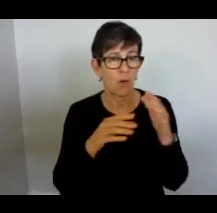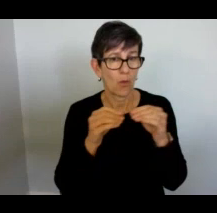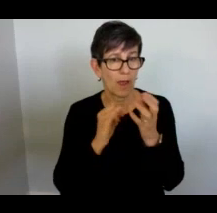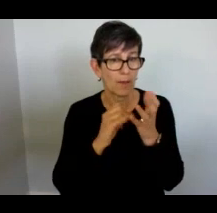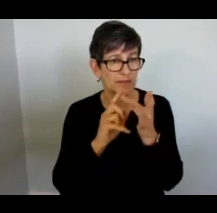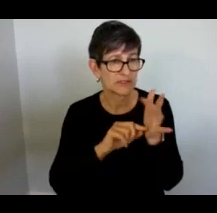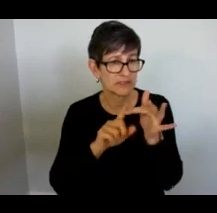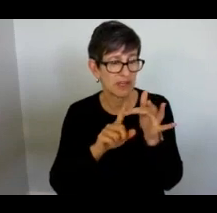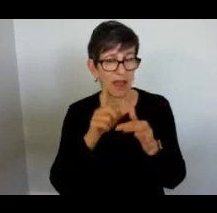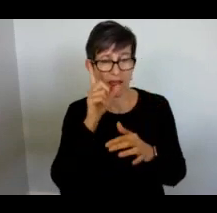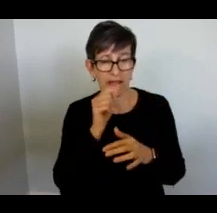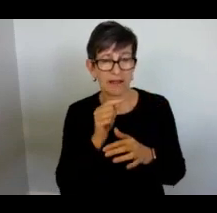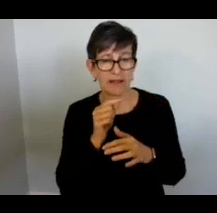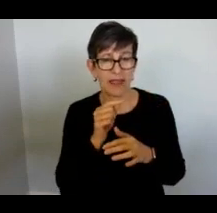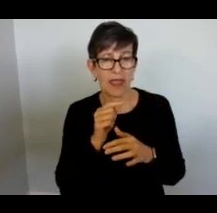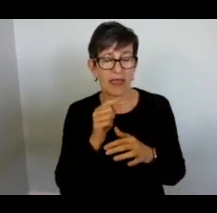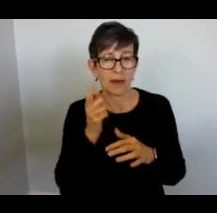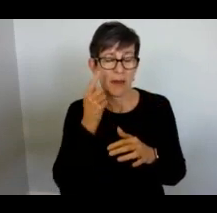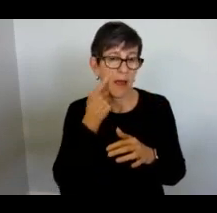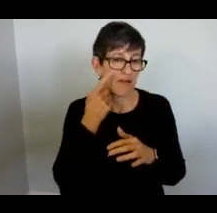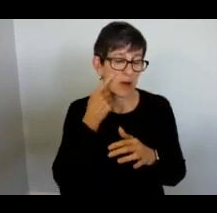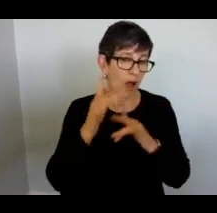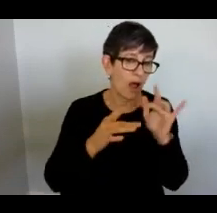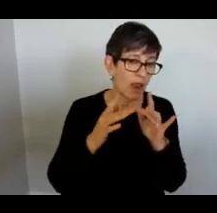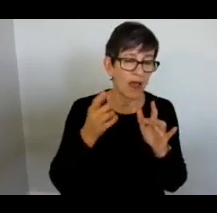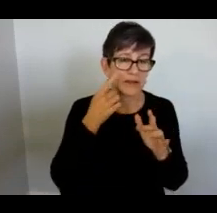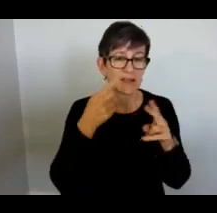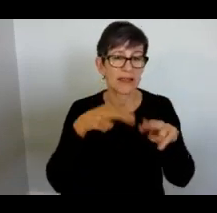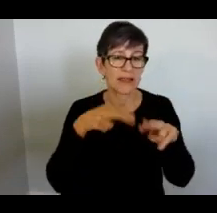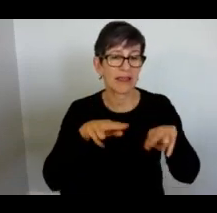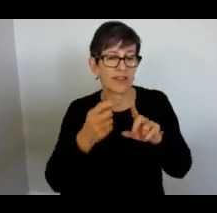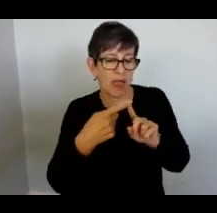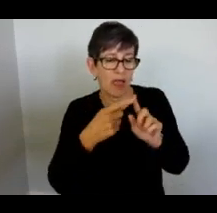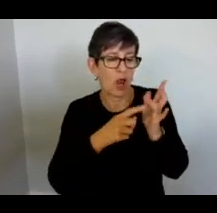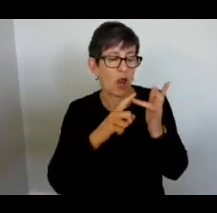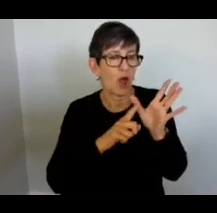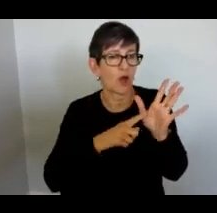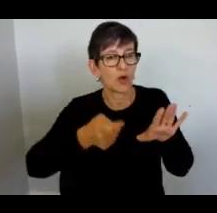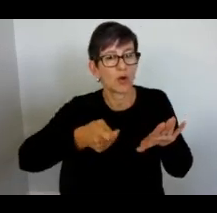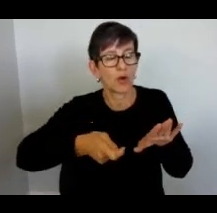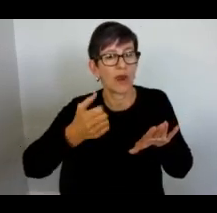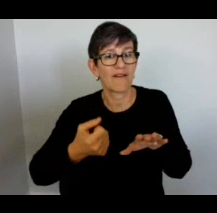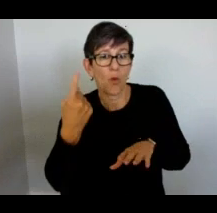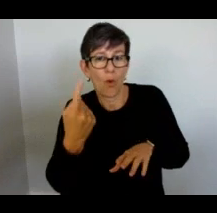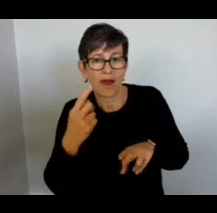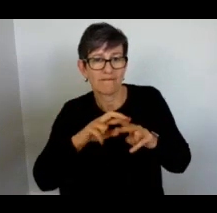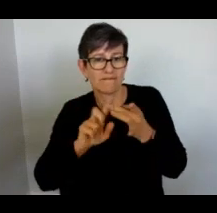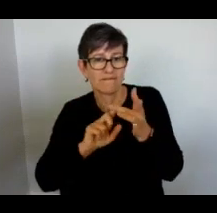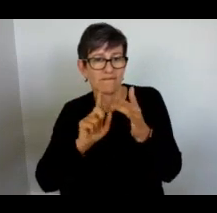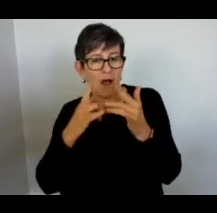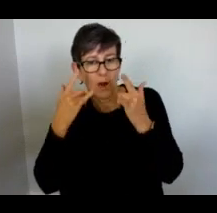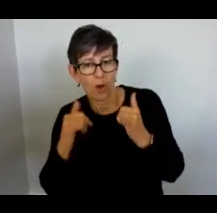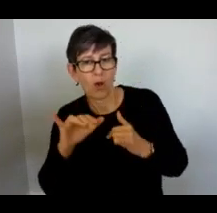Local Court would typically have a file lawyer or multiple or is it a case by case basis as well as